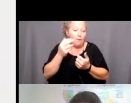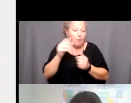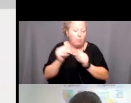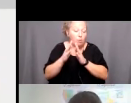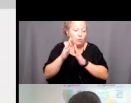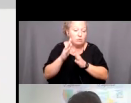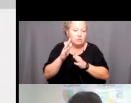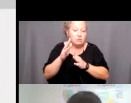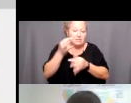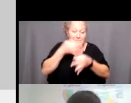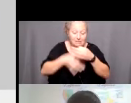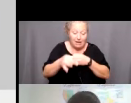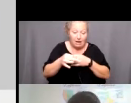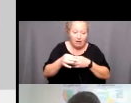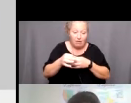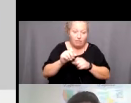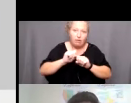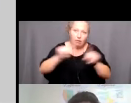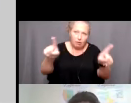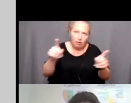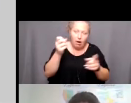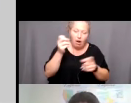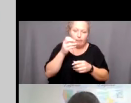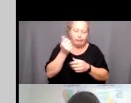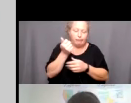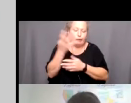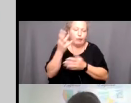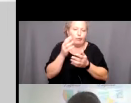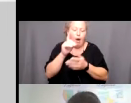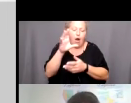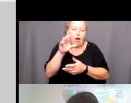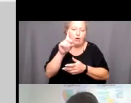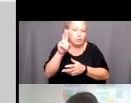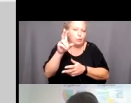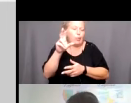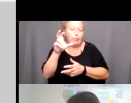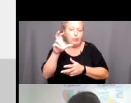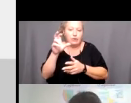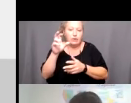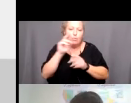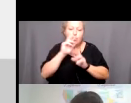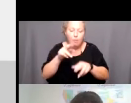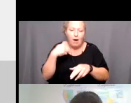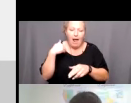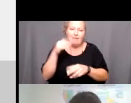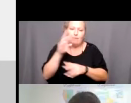releasing a several hundred page report, we have created an interactive website to convey this information on all of the actions